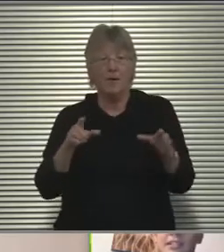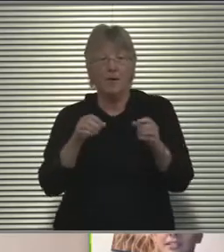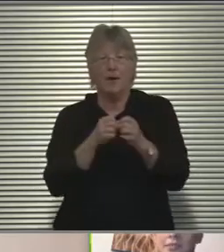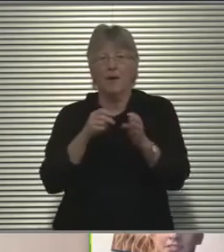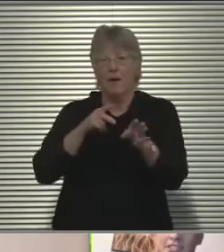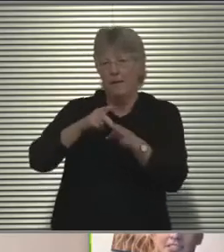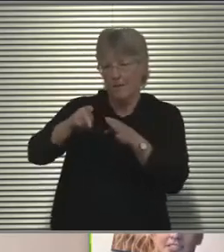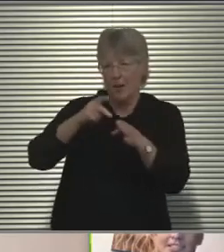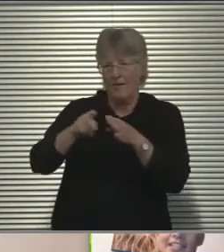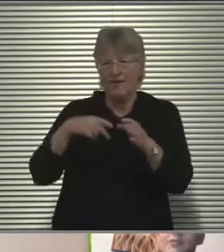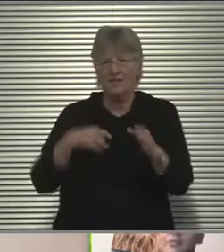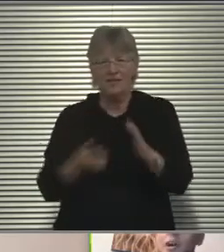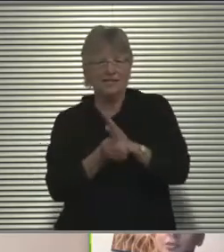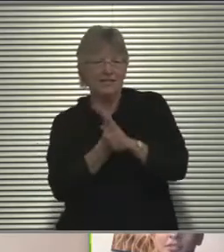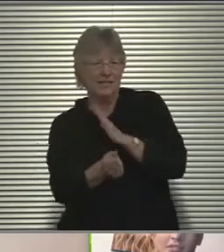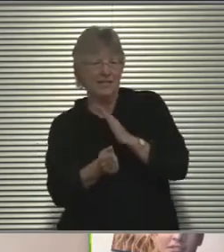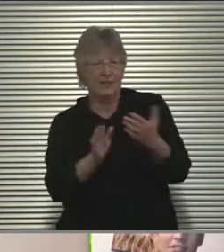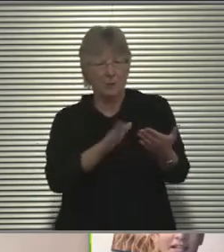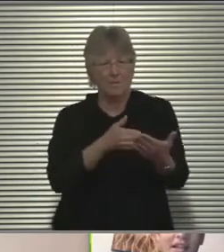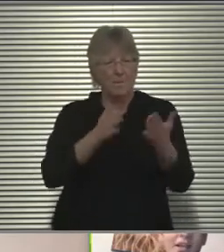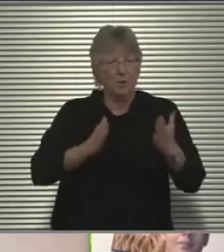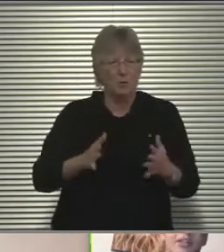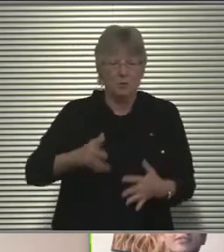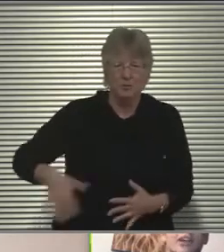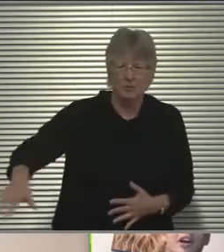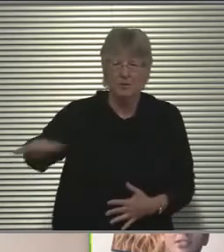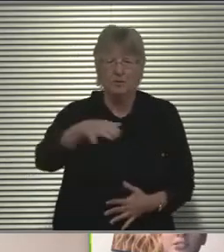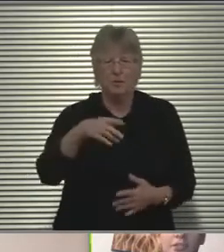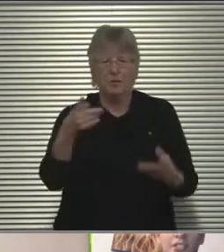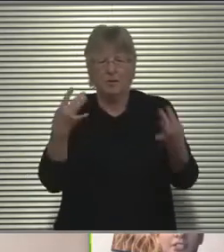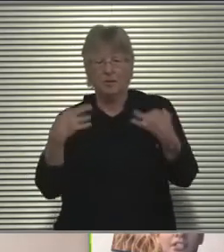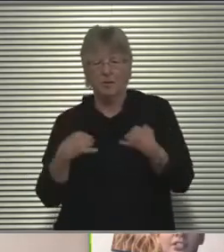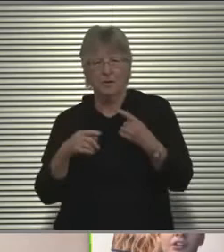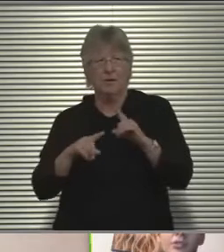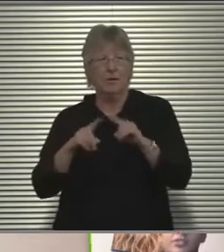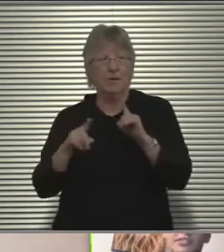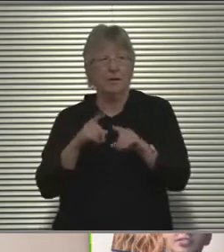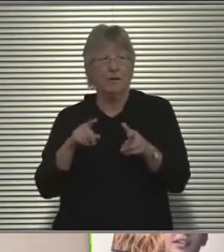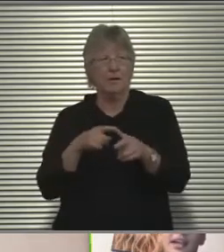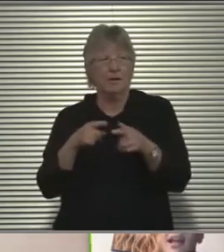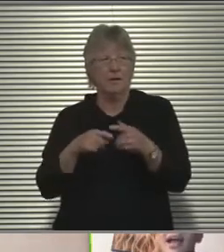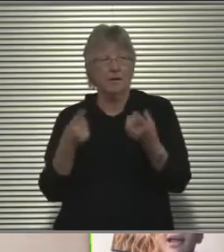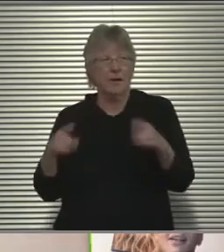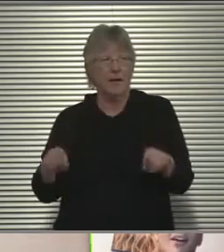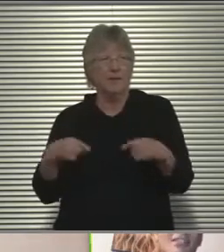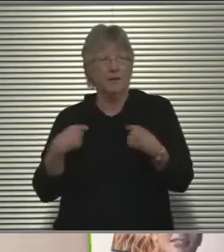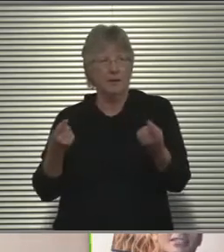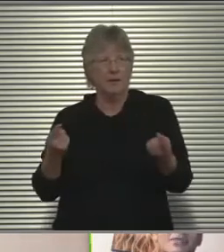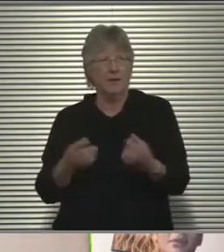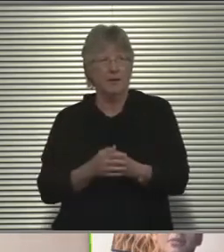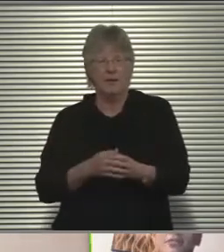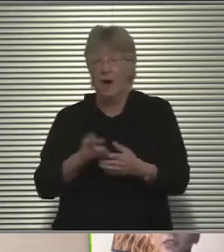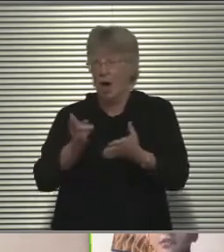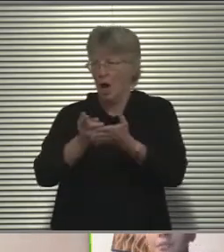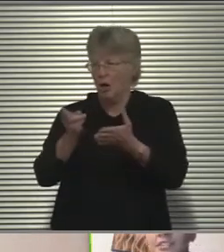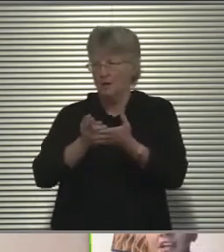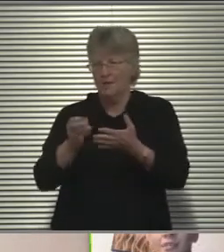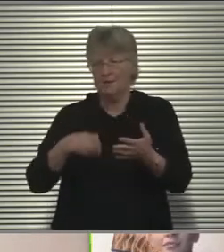and talented musicians that come from all over the district because of the audition orchestra here in LBUSD. And honestly, some of my most fond memories have been